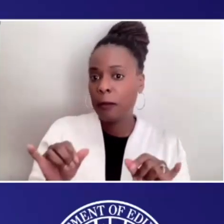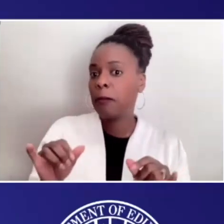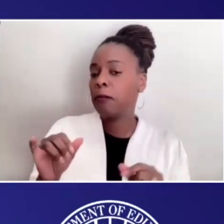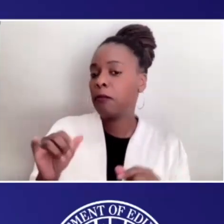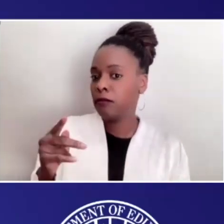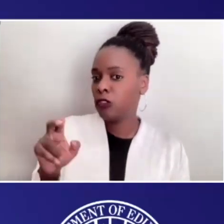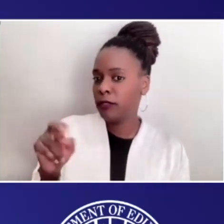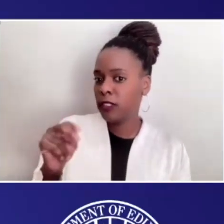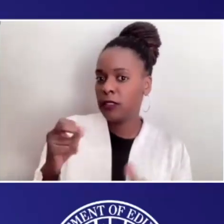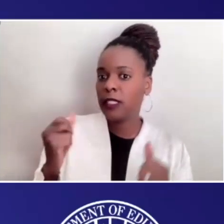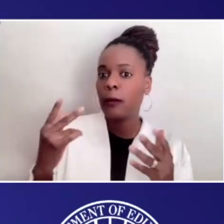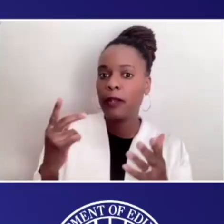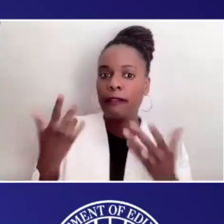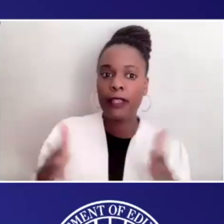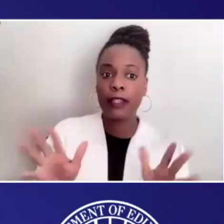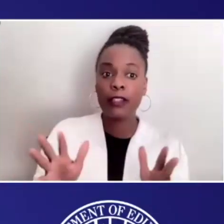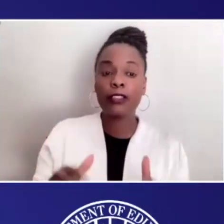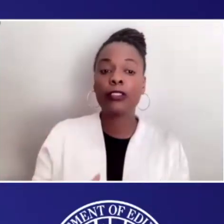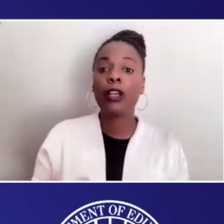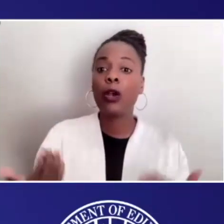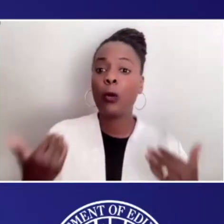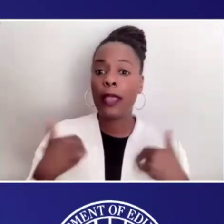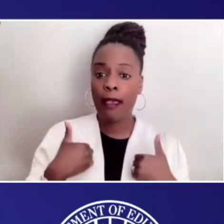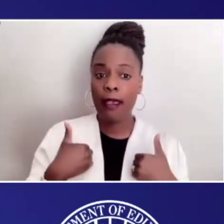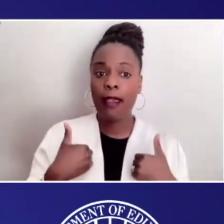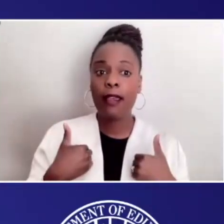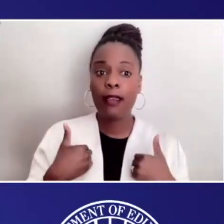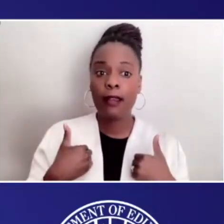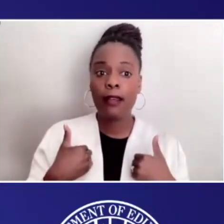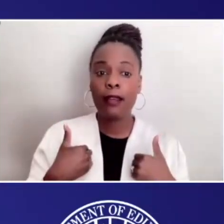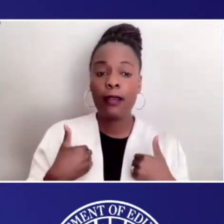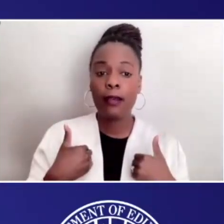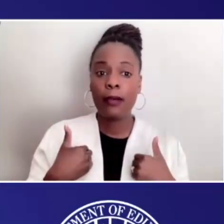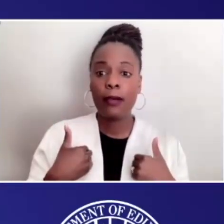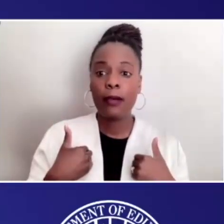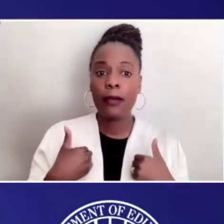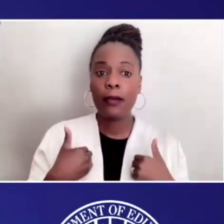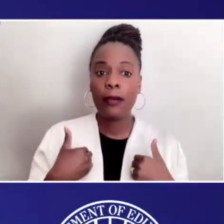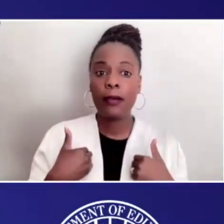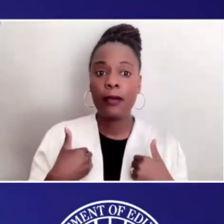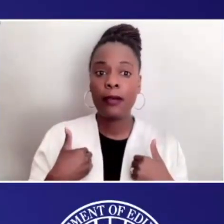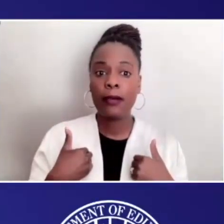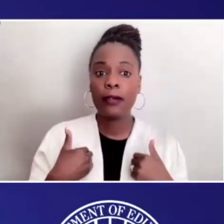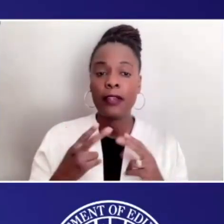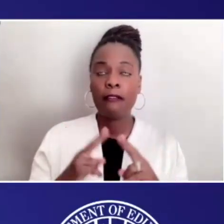Given the fact that we had a very full